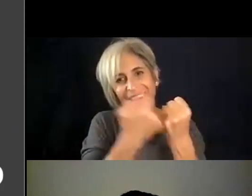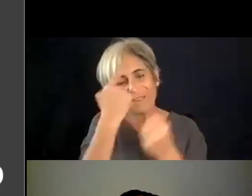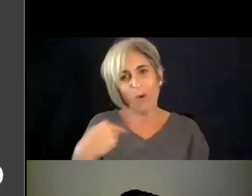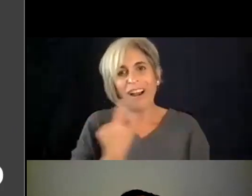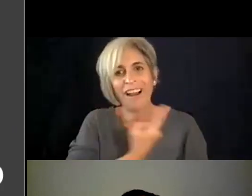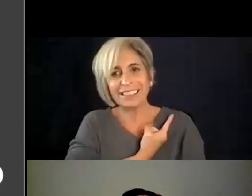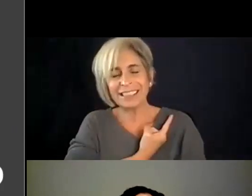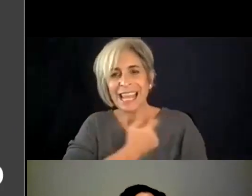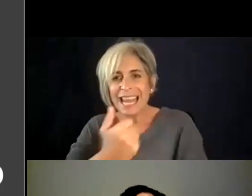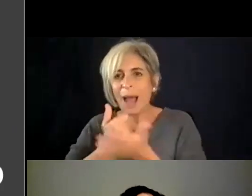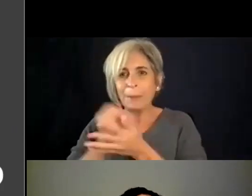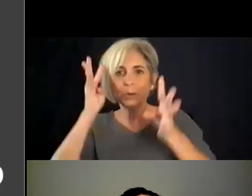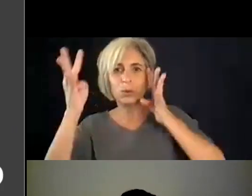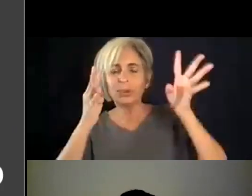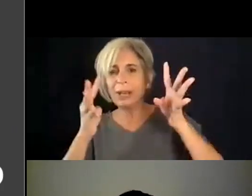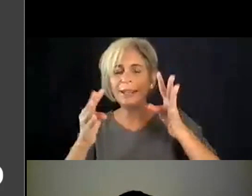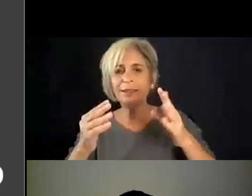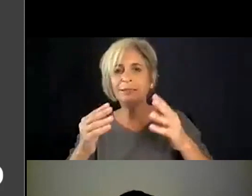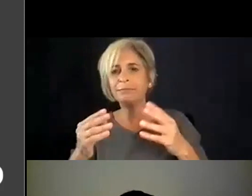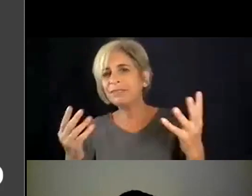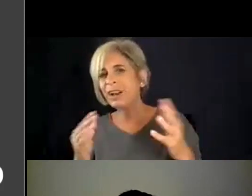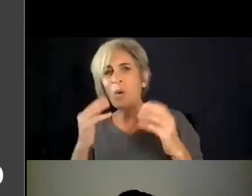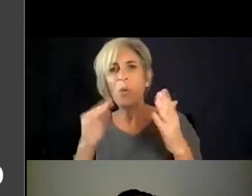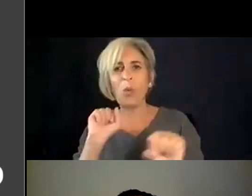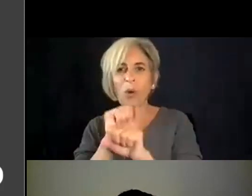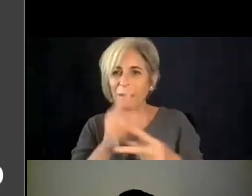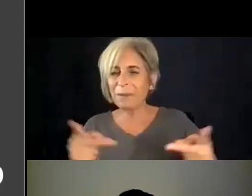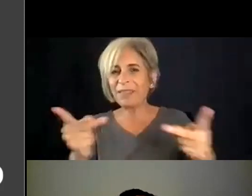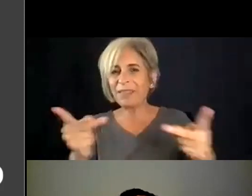create a genuine authentic and inclusive workplace, where we can not only reach